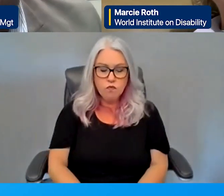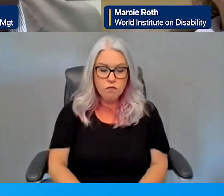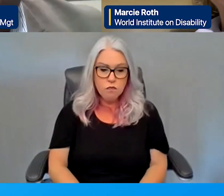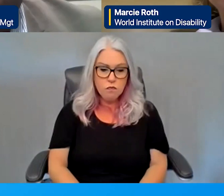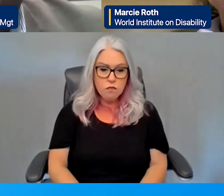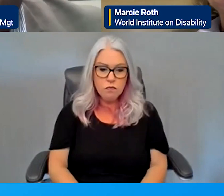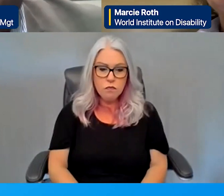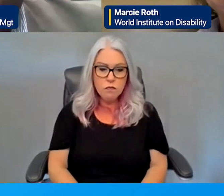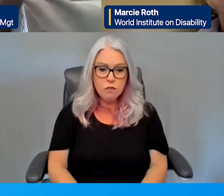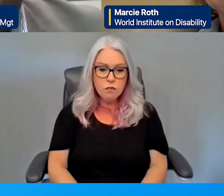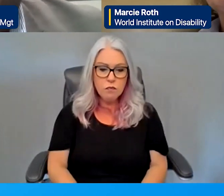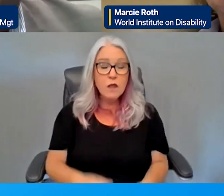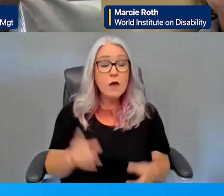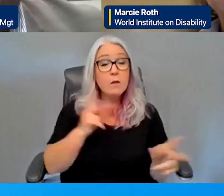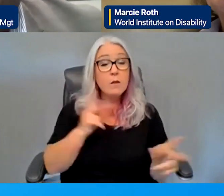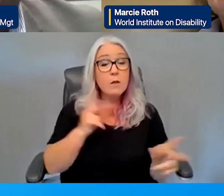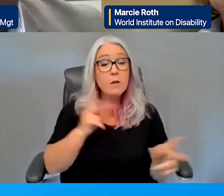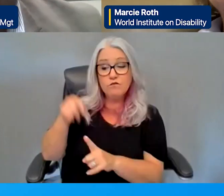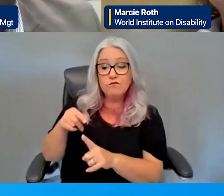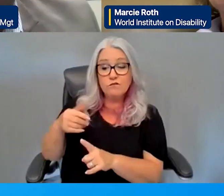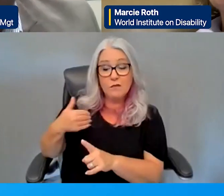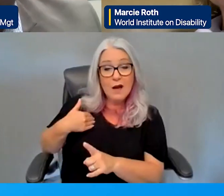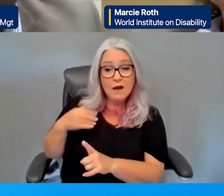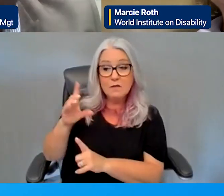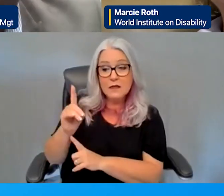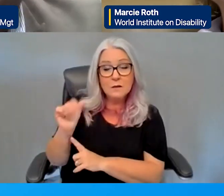people with disabilities, we are